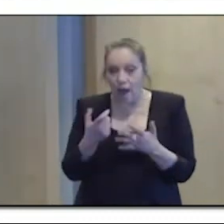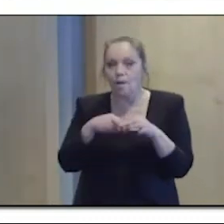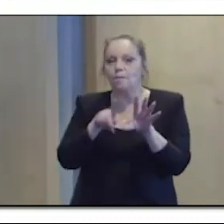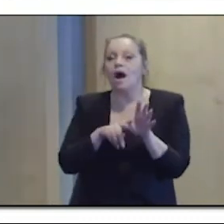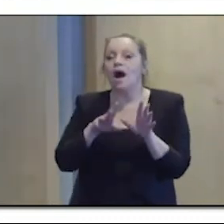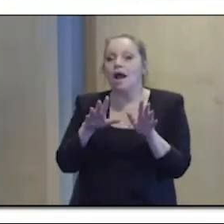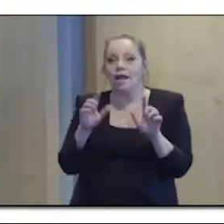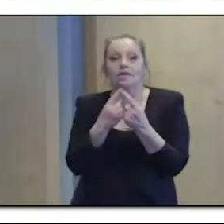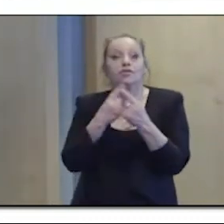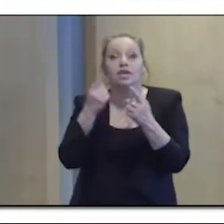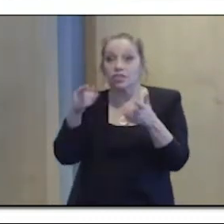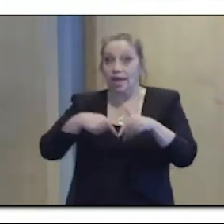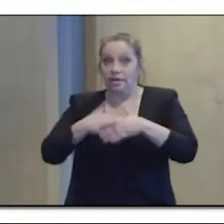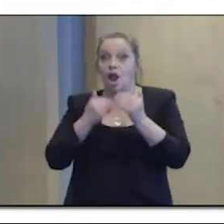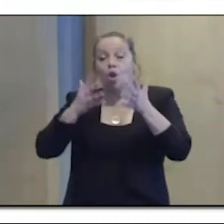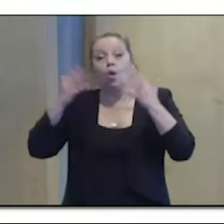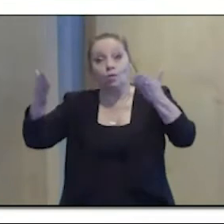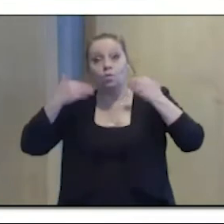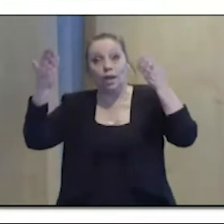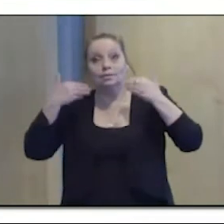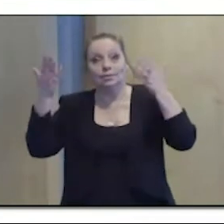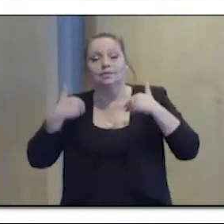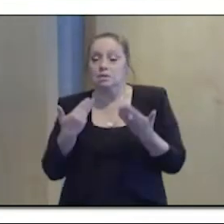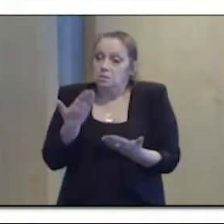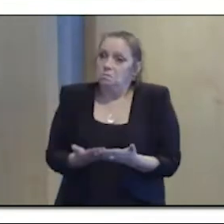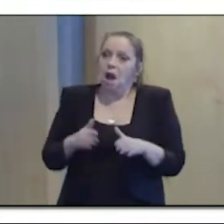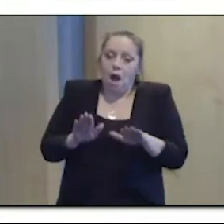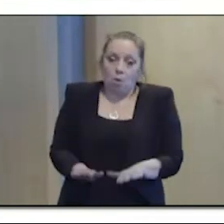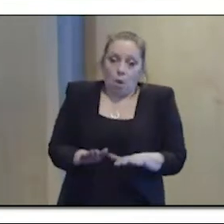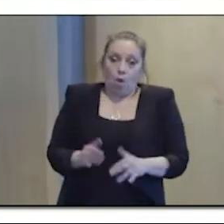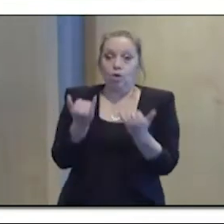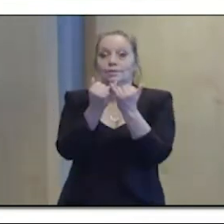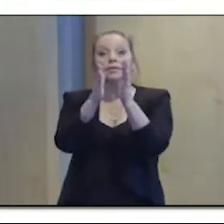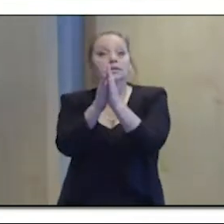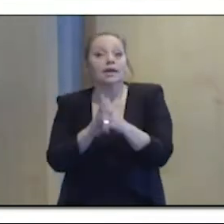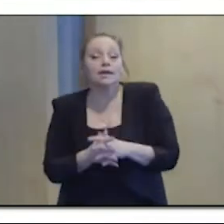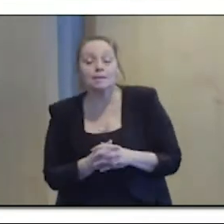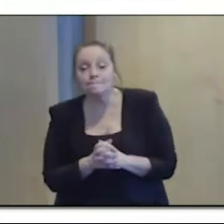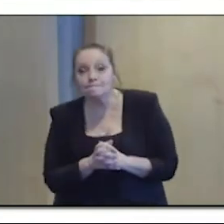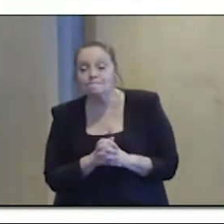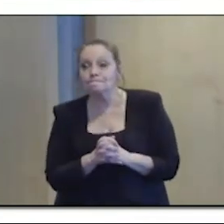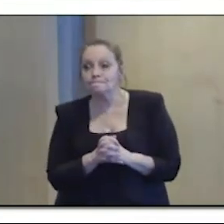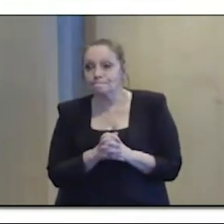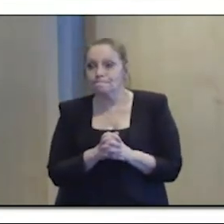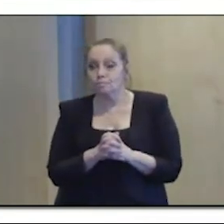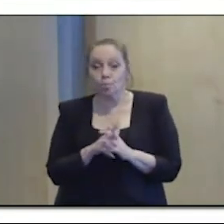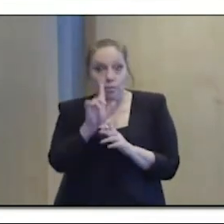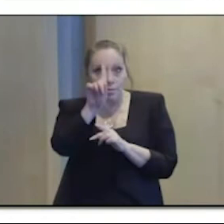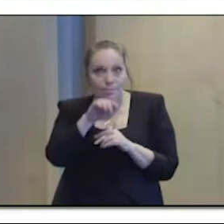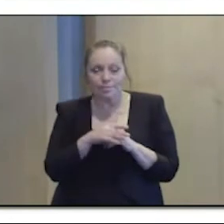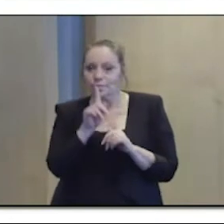generation on that day and demand was low - it was a Sunday but this is a problem